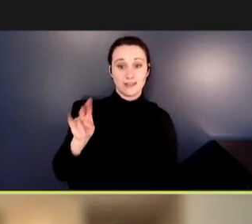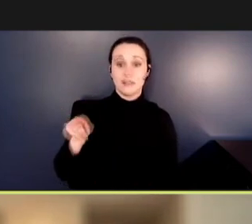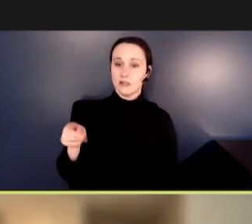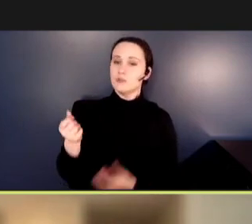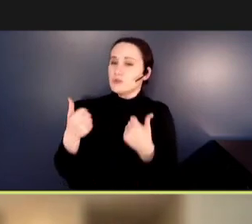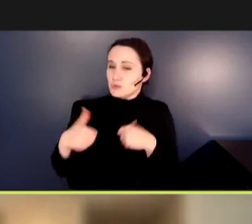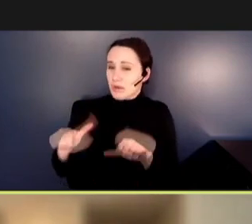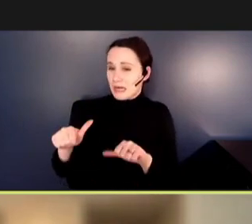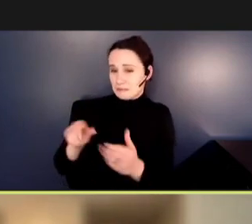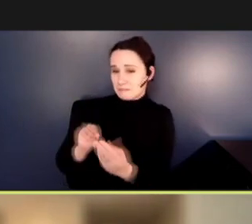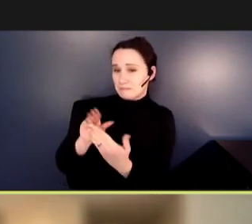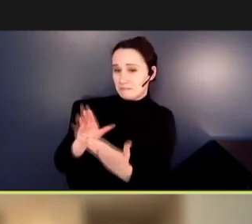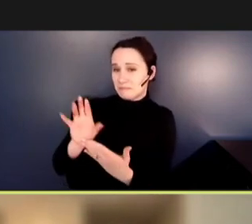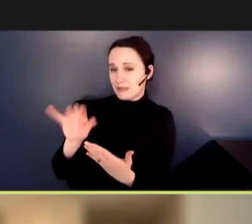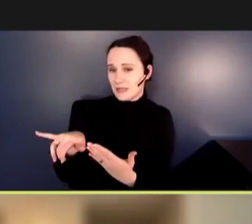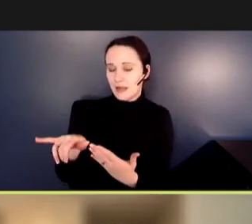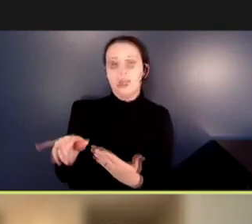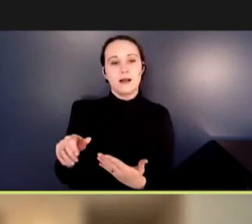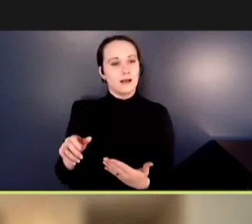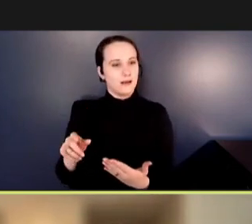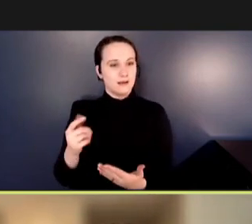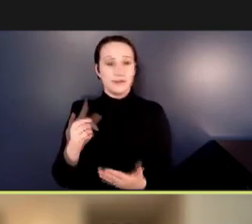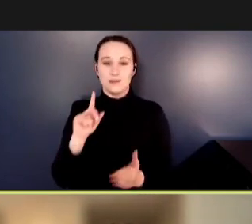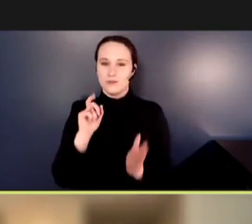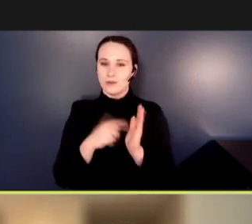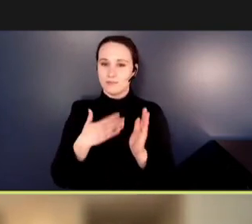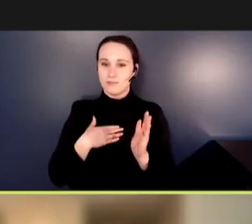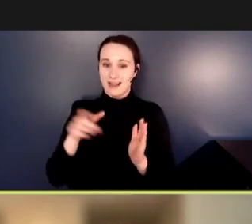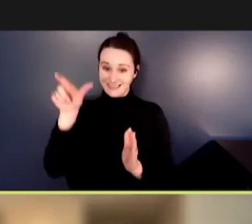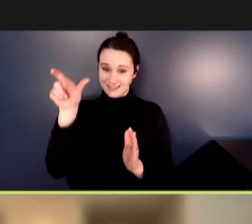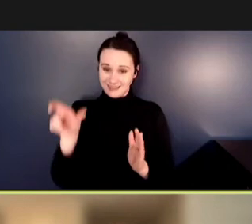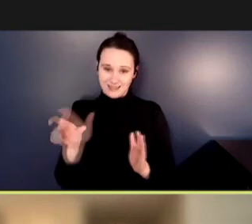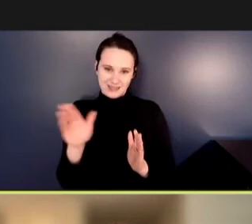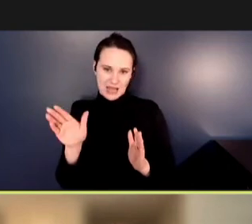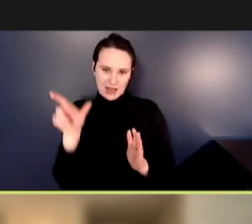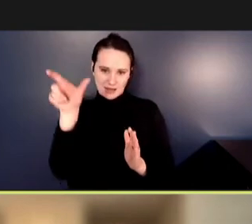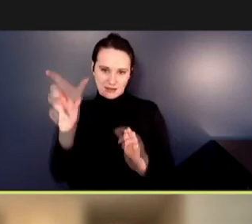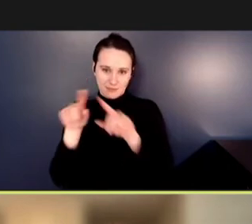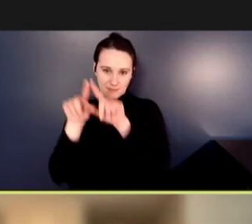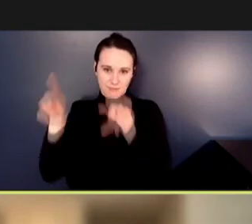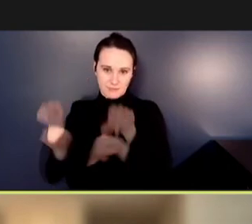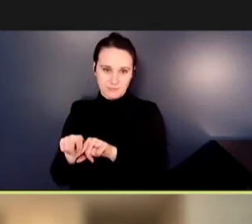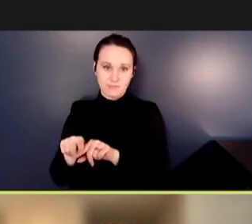and so I have in a little -- on the side here a couple of different policy options that need